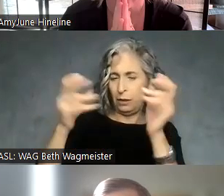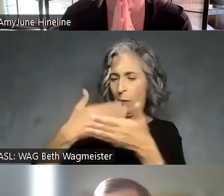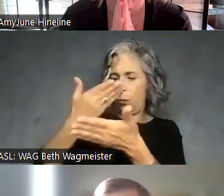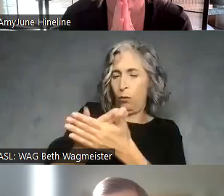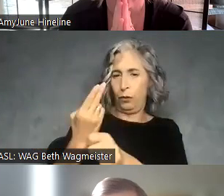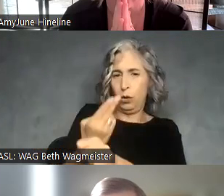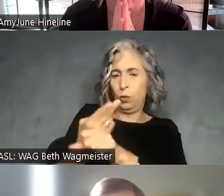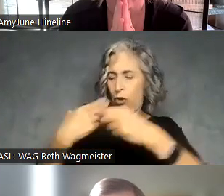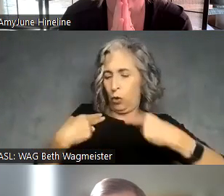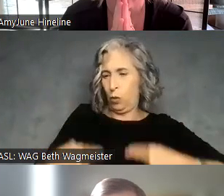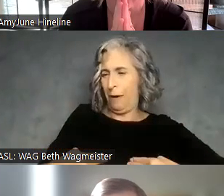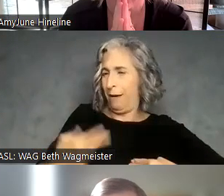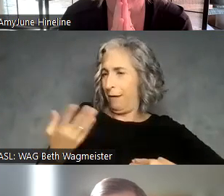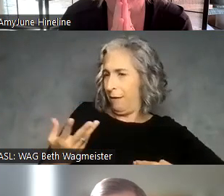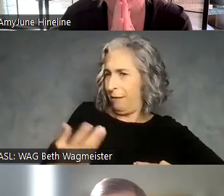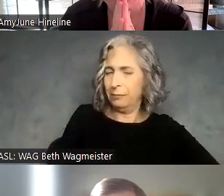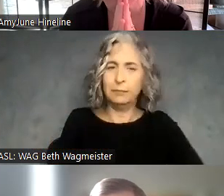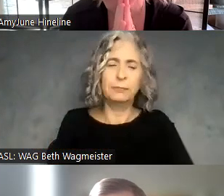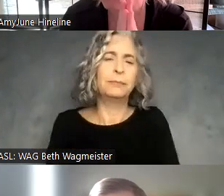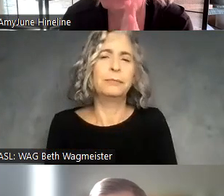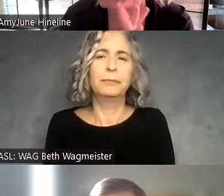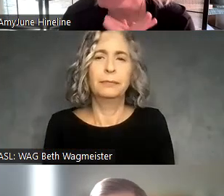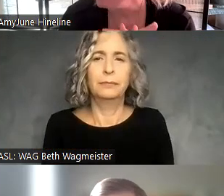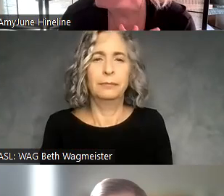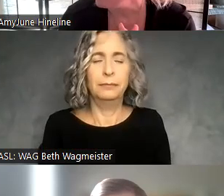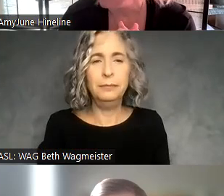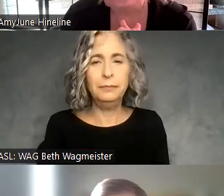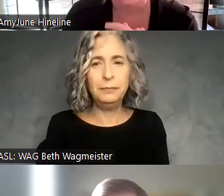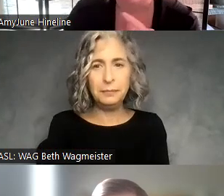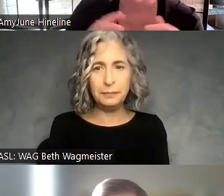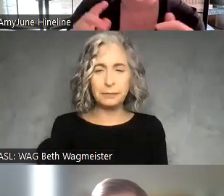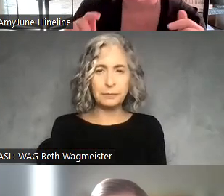Thank you very much, AmyJune. I would just like to remind all